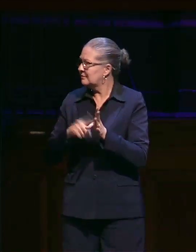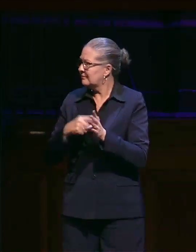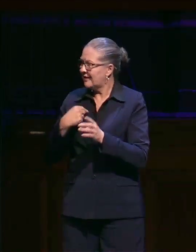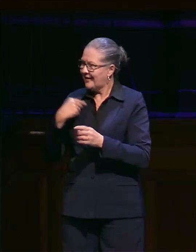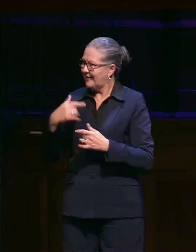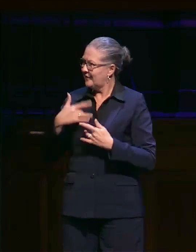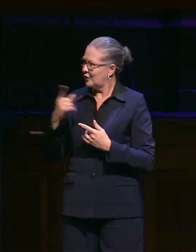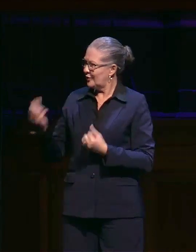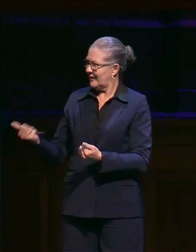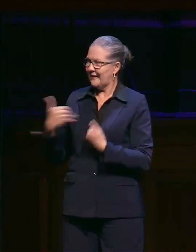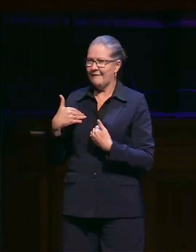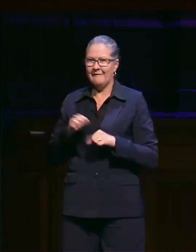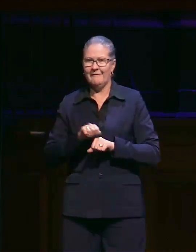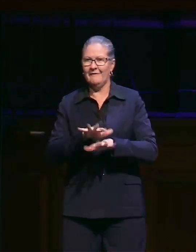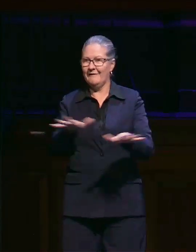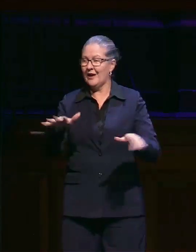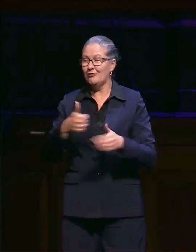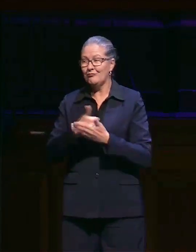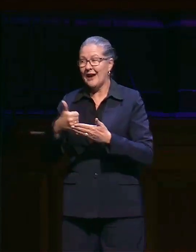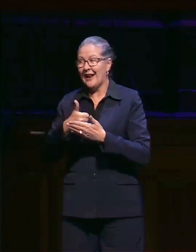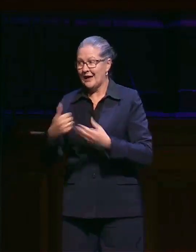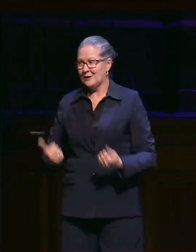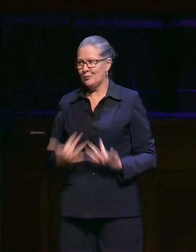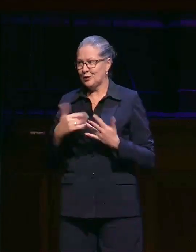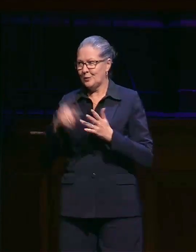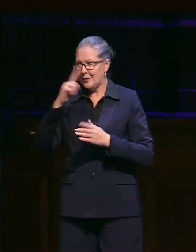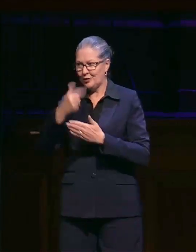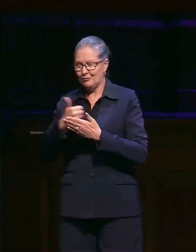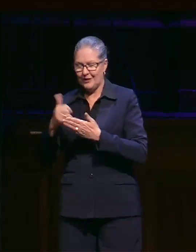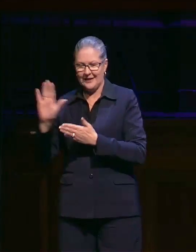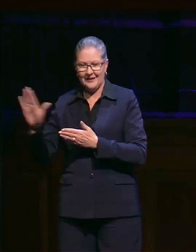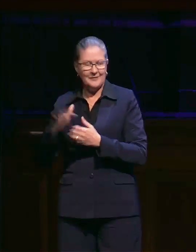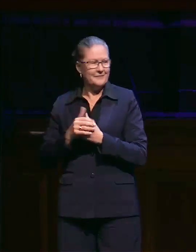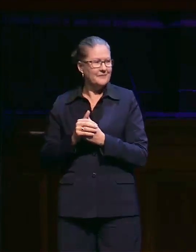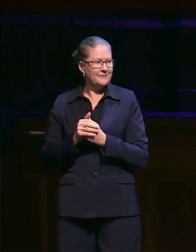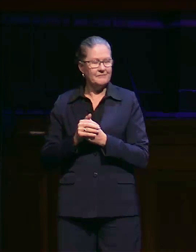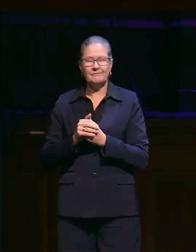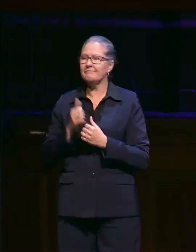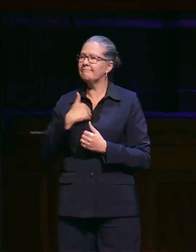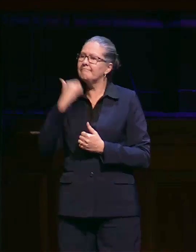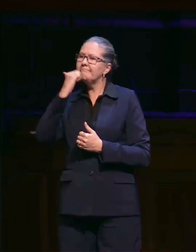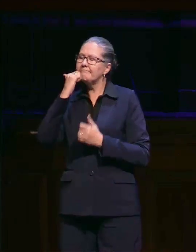on your community on a regular basis as well. Ngā mihi ki te rangi e tu nei,